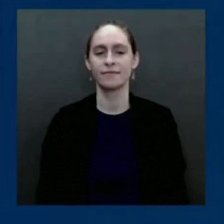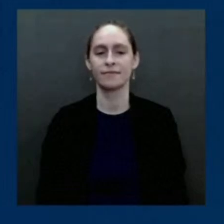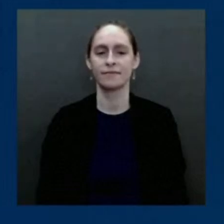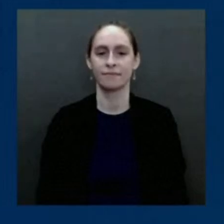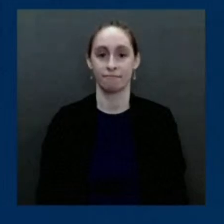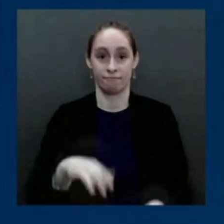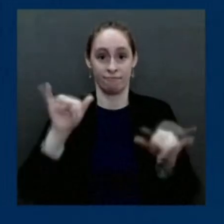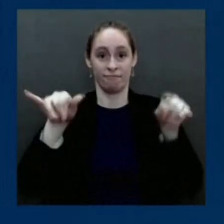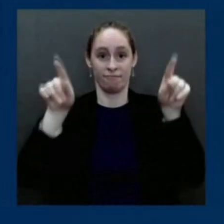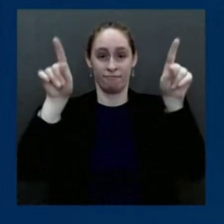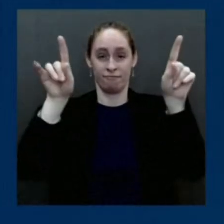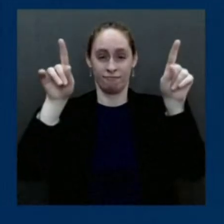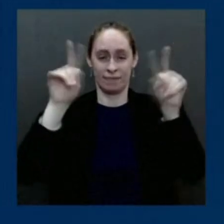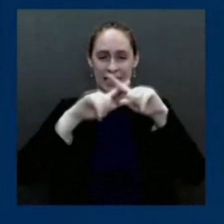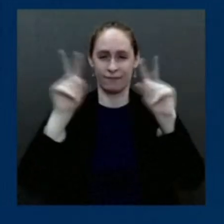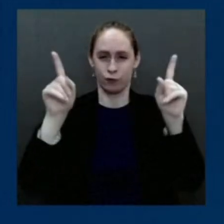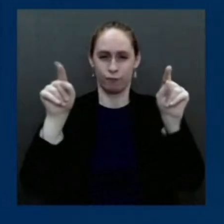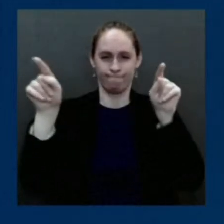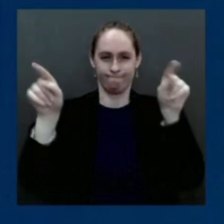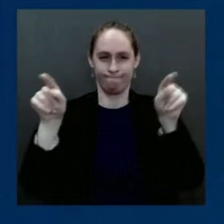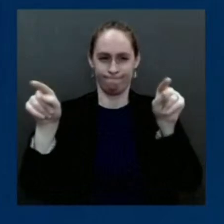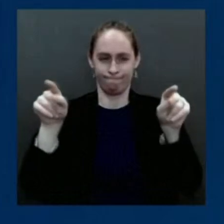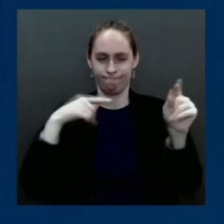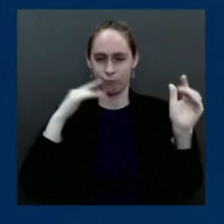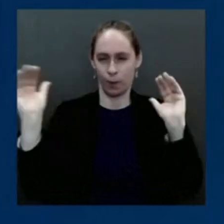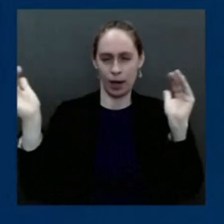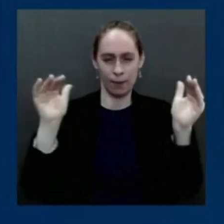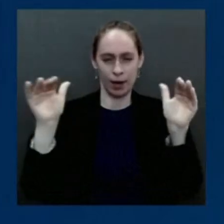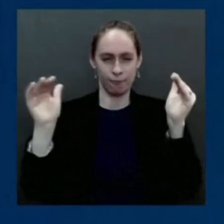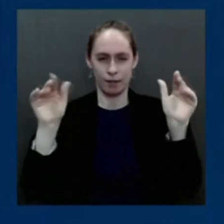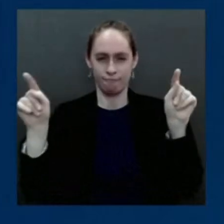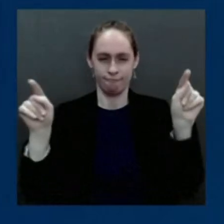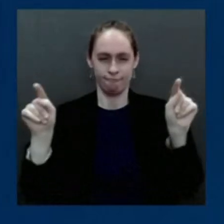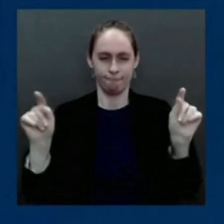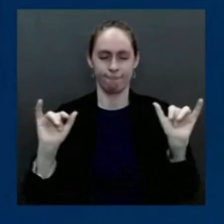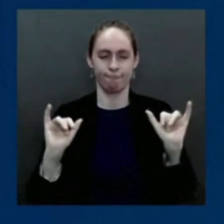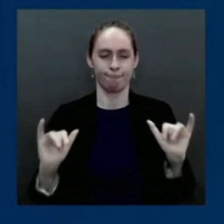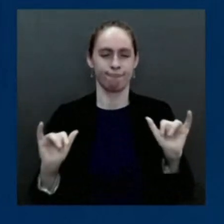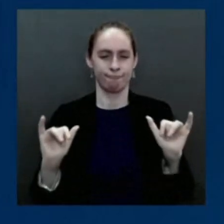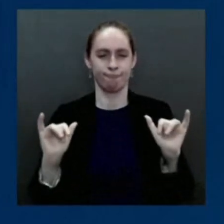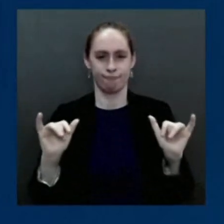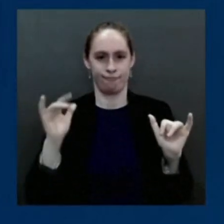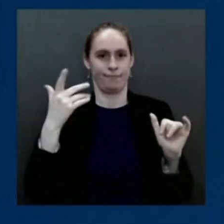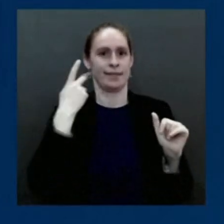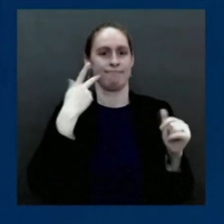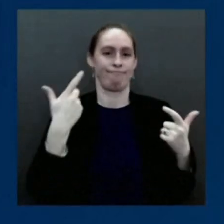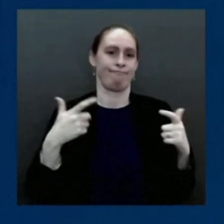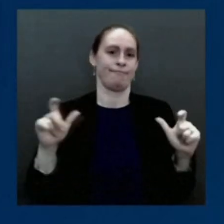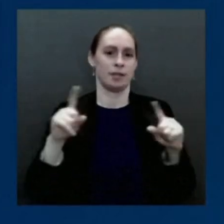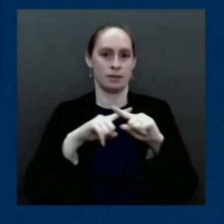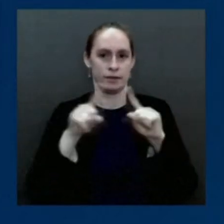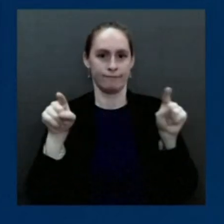THAT THE CHANGING CLINICAL PRESENTATION OF SARS COVID 2 IS